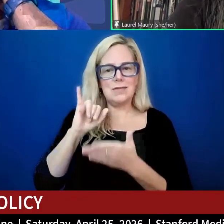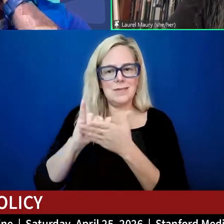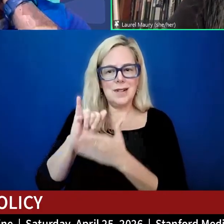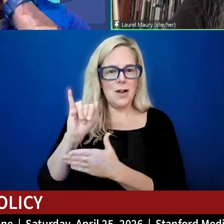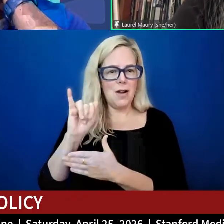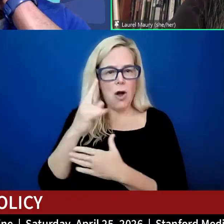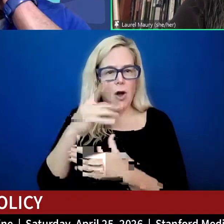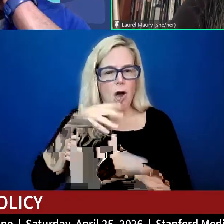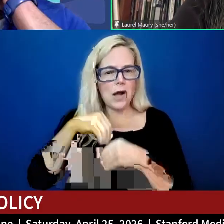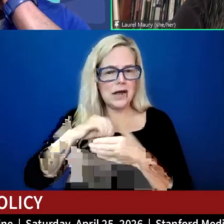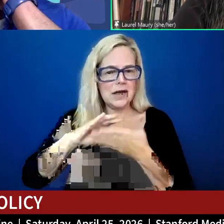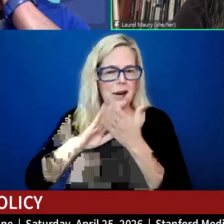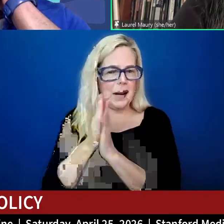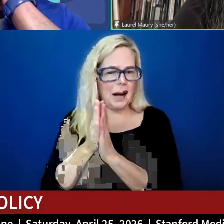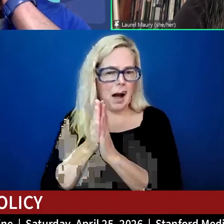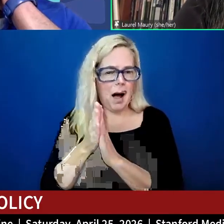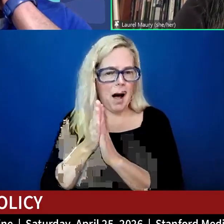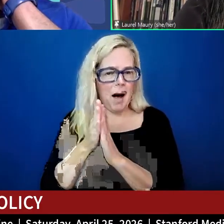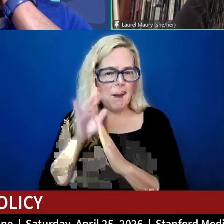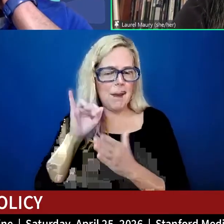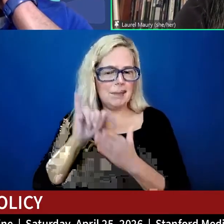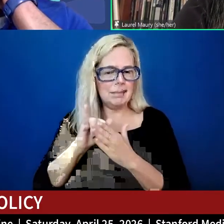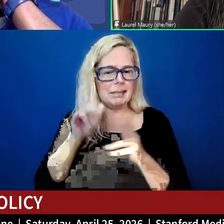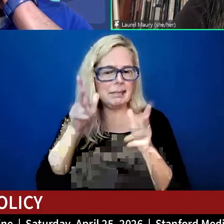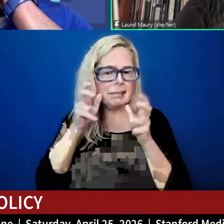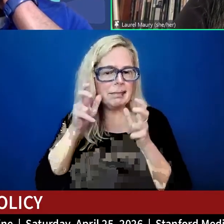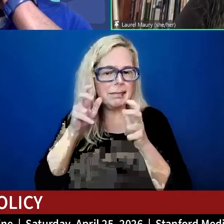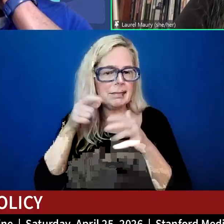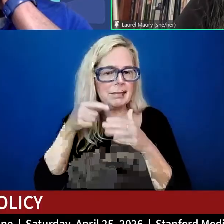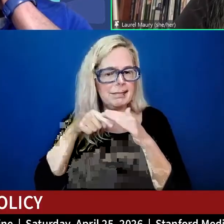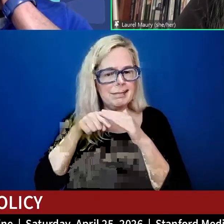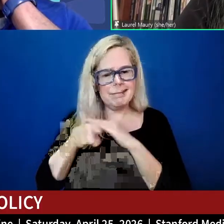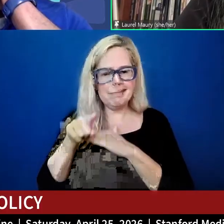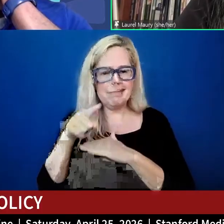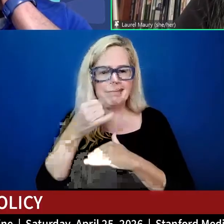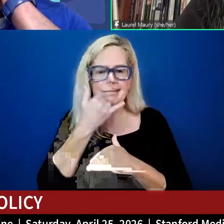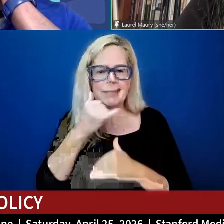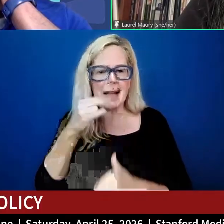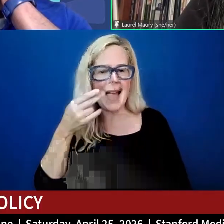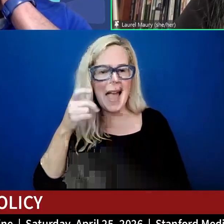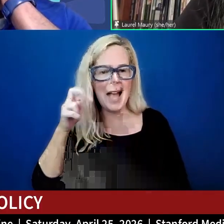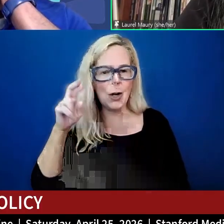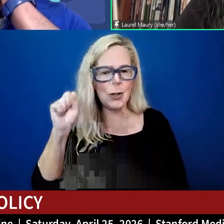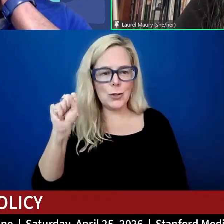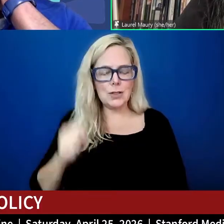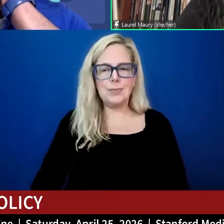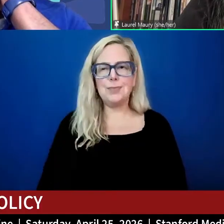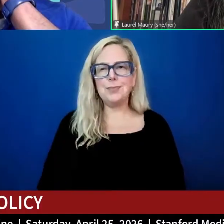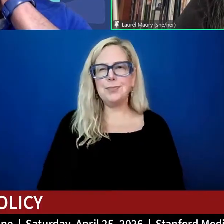you just call them up and I'd say if you call up seven politicians, I think we probably ended up